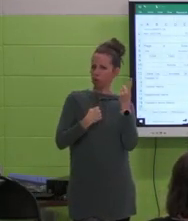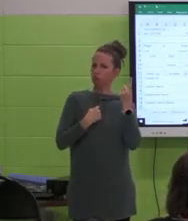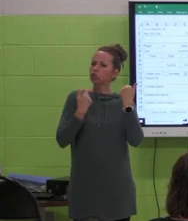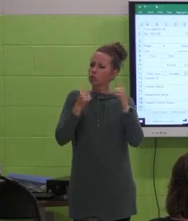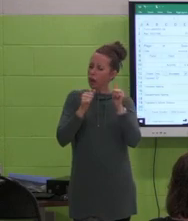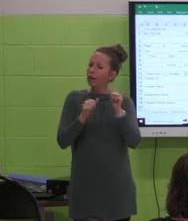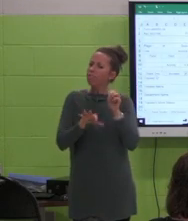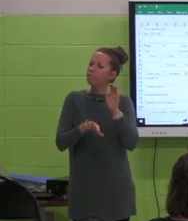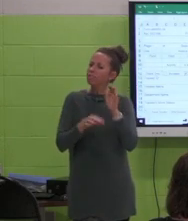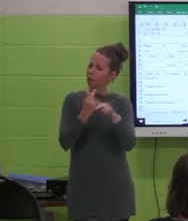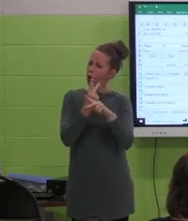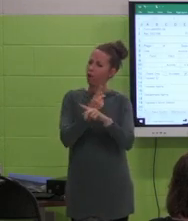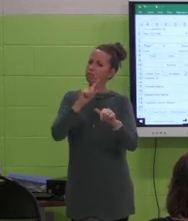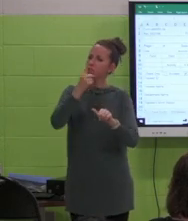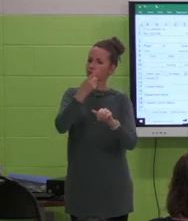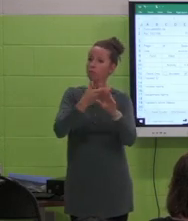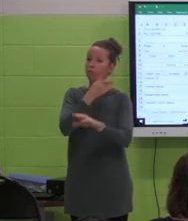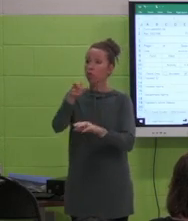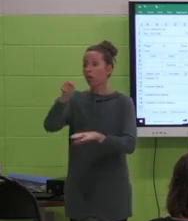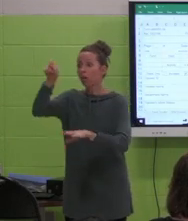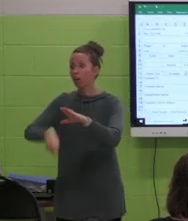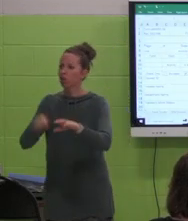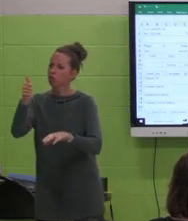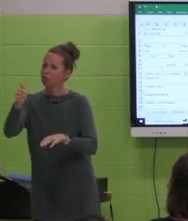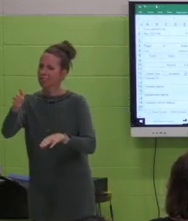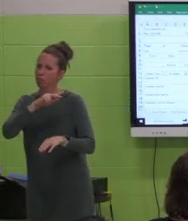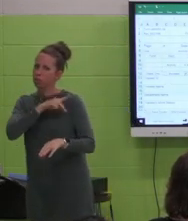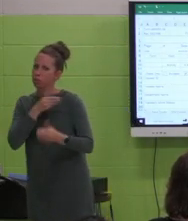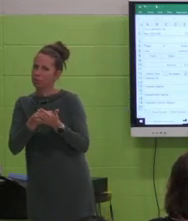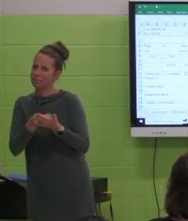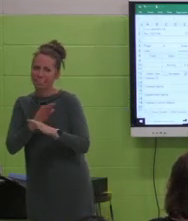work around before you go swipe your own debit card or credit card yeah and you know it may get